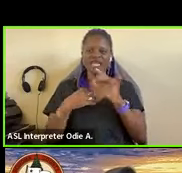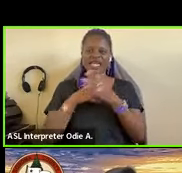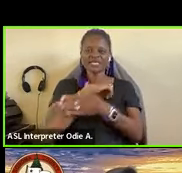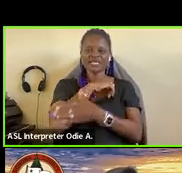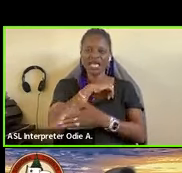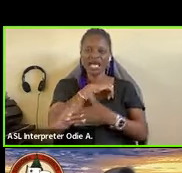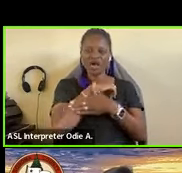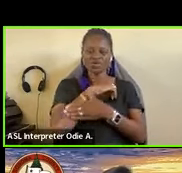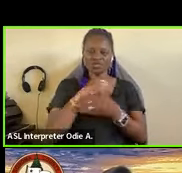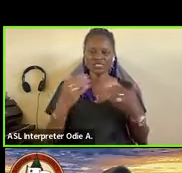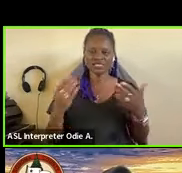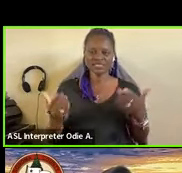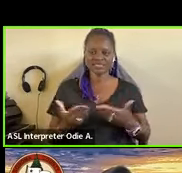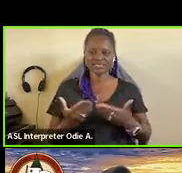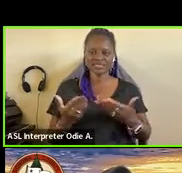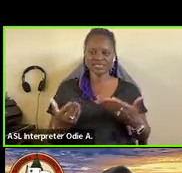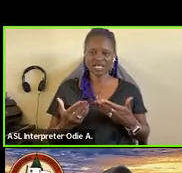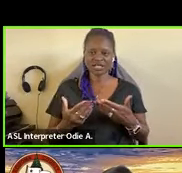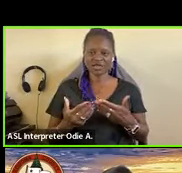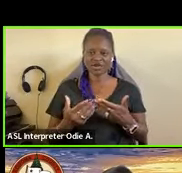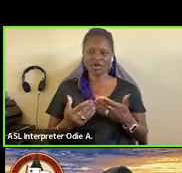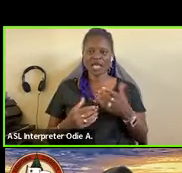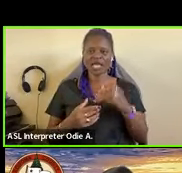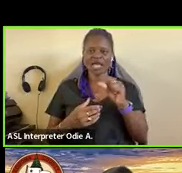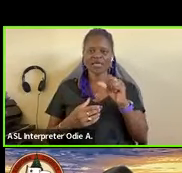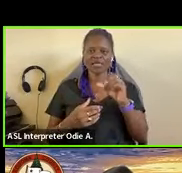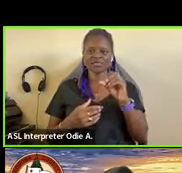continue to have the 9th highest rate of vaccination.